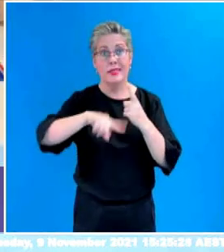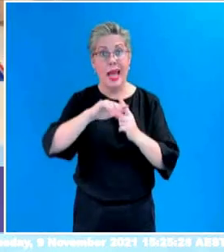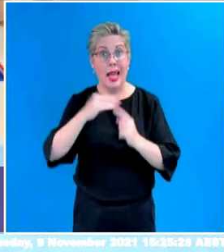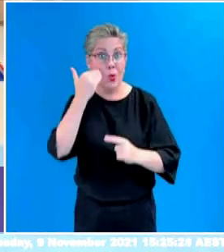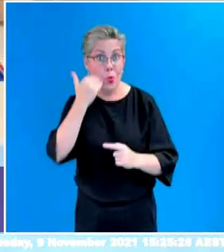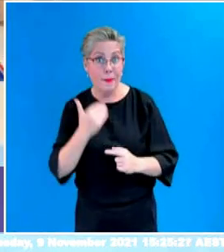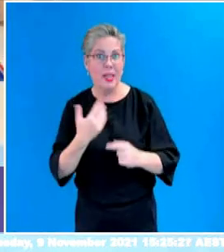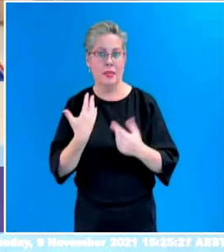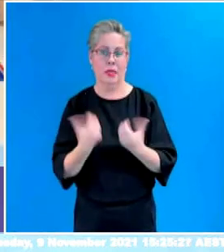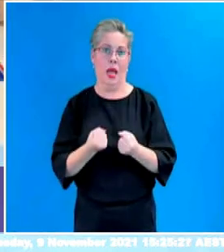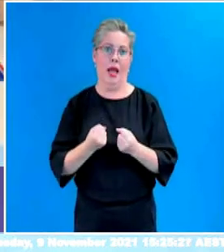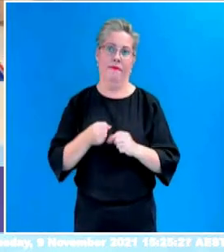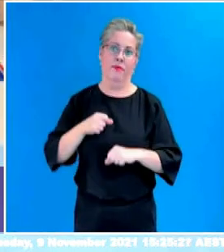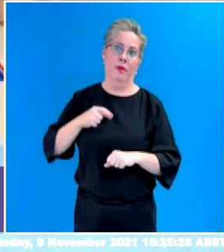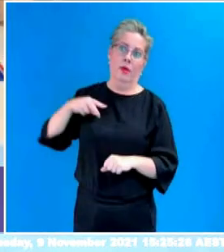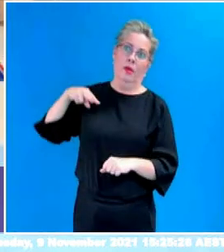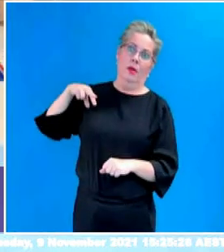forms of discrimination.